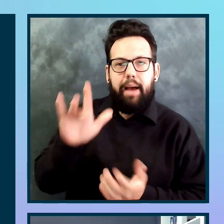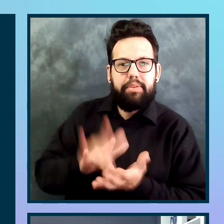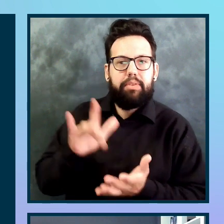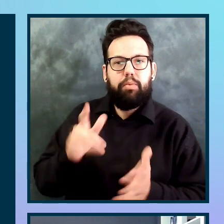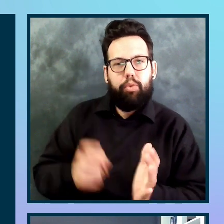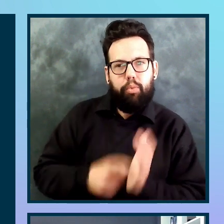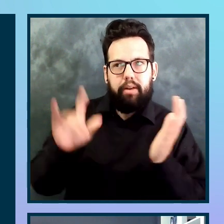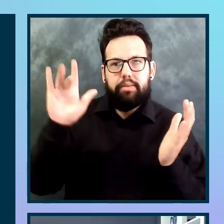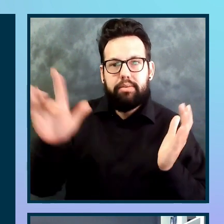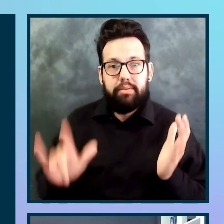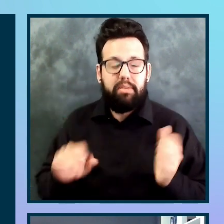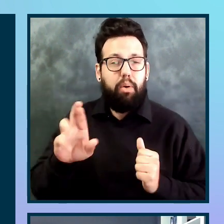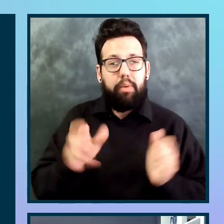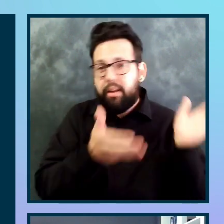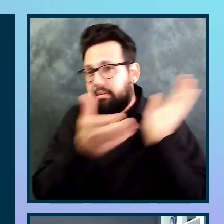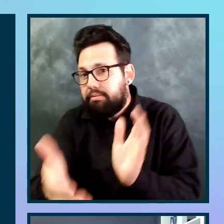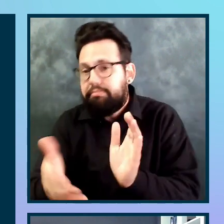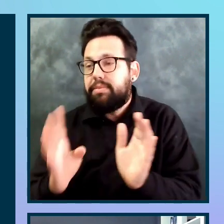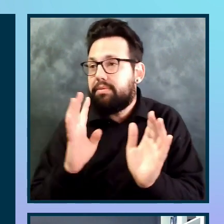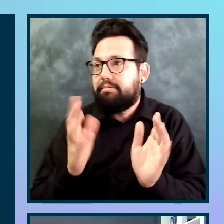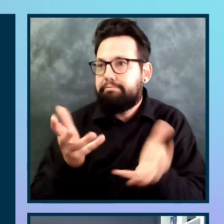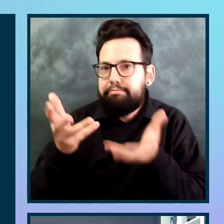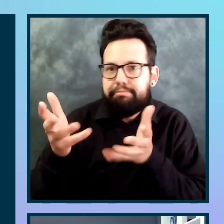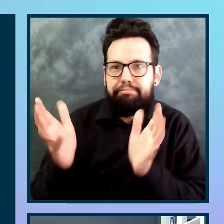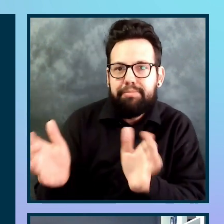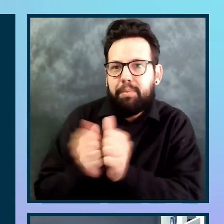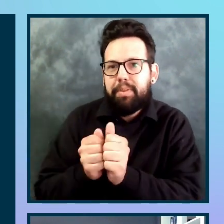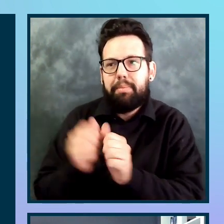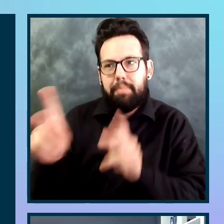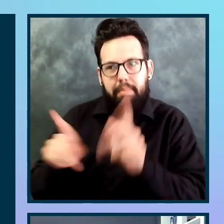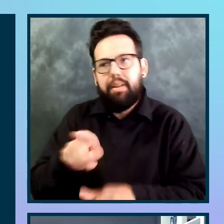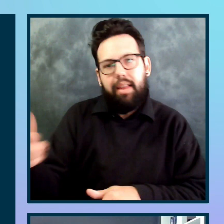Hey, this is my website. What do you wanna have best? Like what is better experience for you?